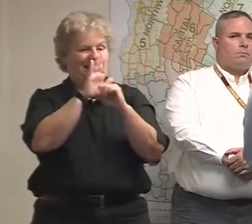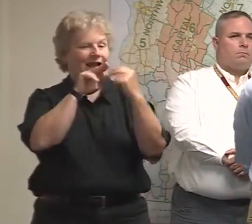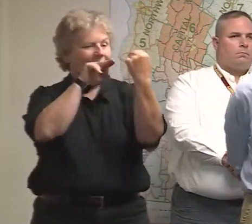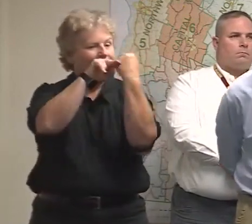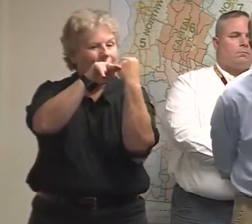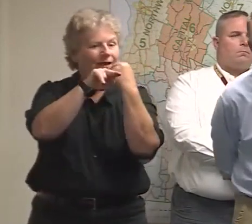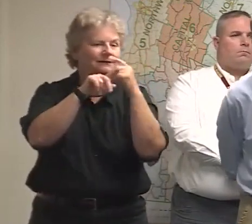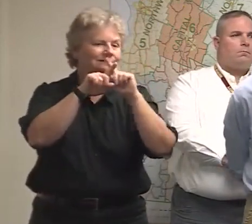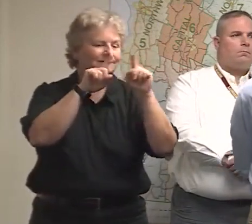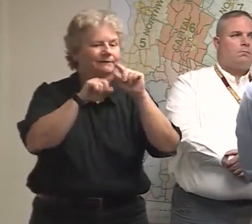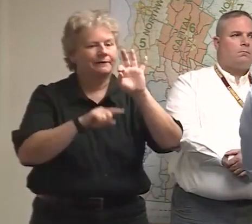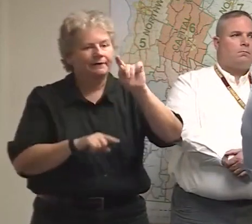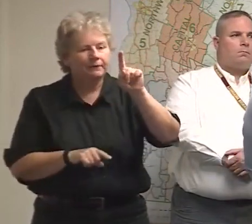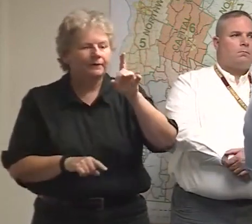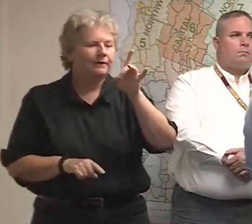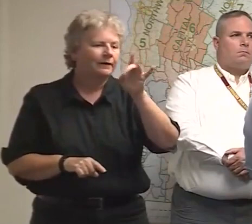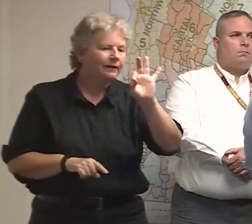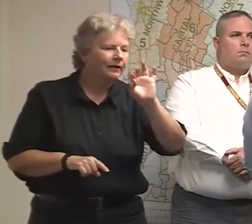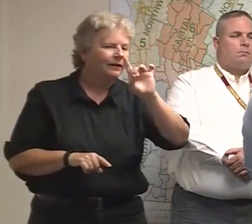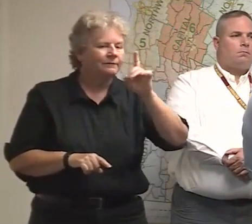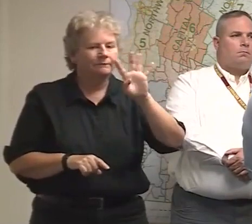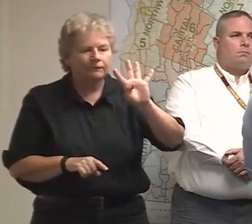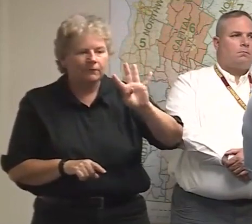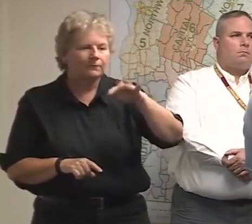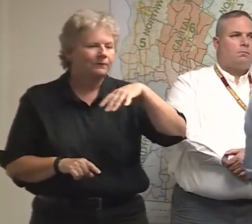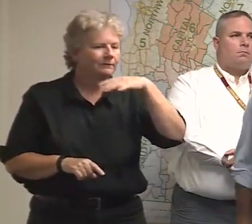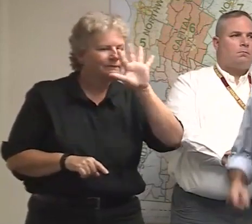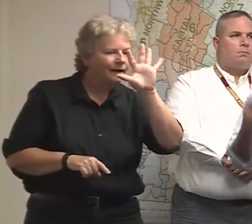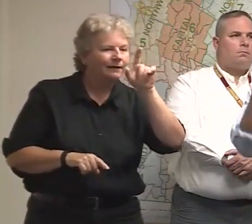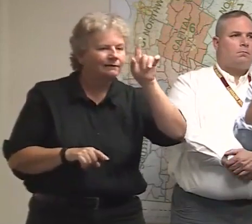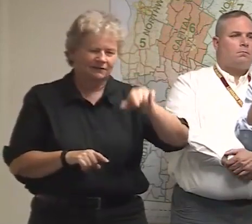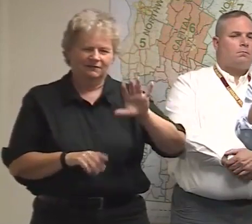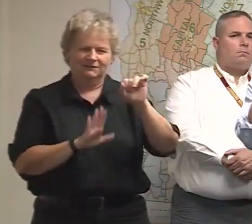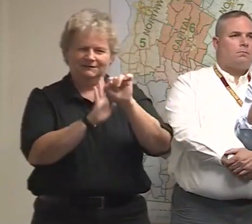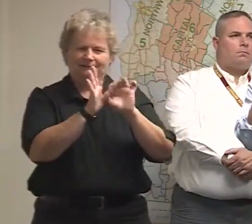BUT THE LOCAL LOCAL COMMUNITIES WILL BE REIMBURSED, CORRECT? CORRECT.